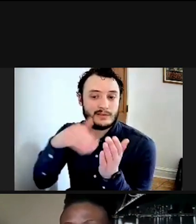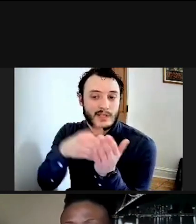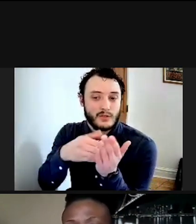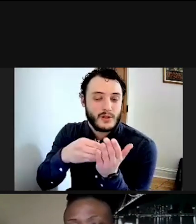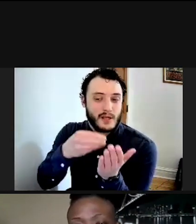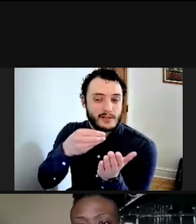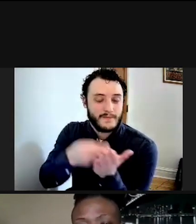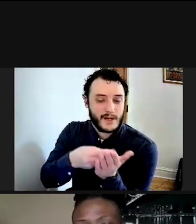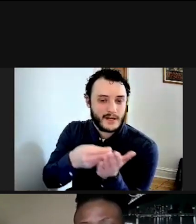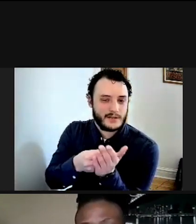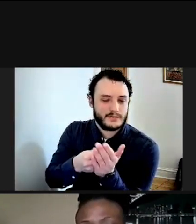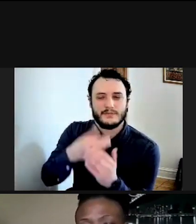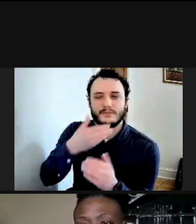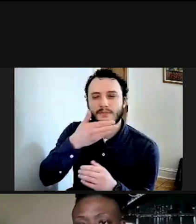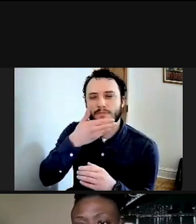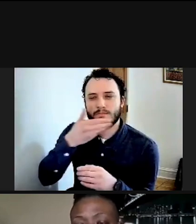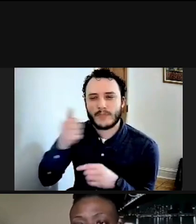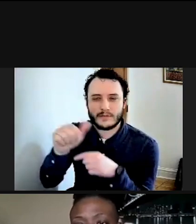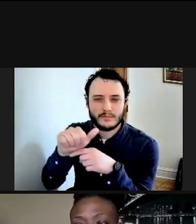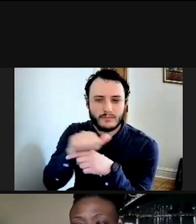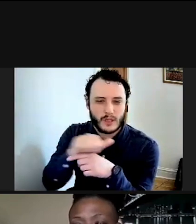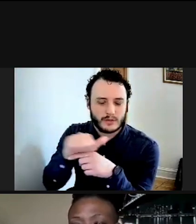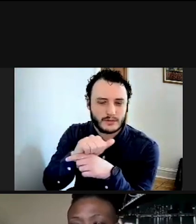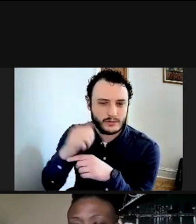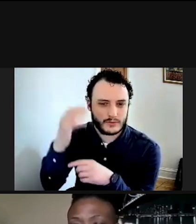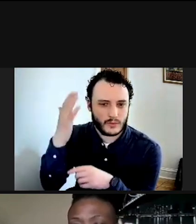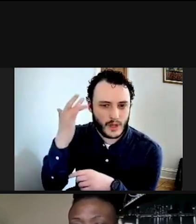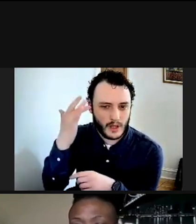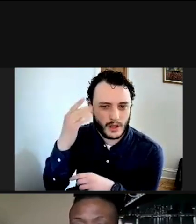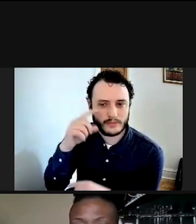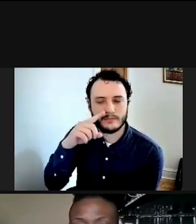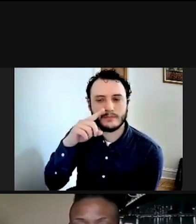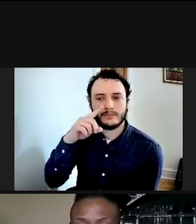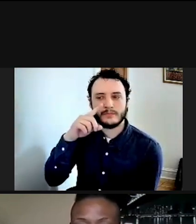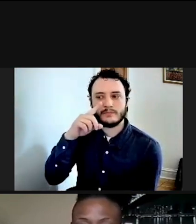OK, this is Ben. So when we talk about centralized funding,